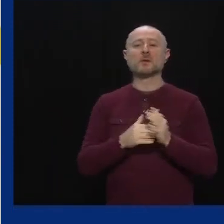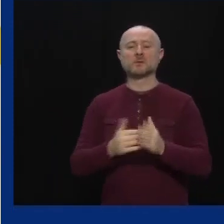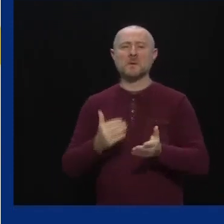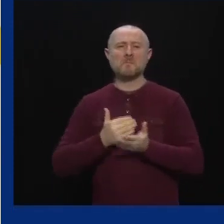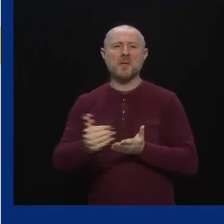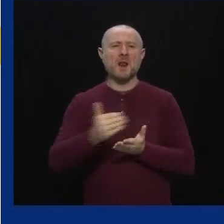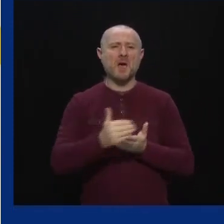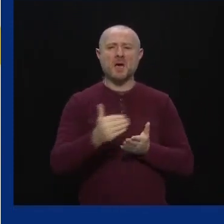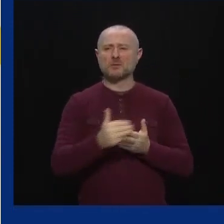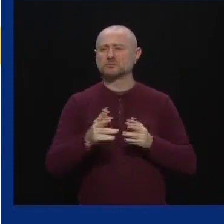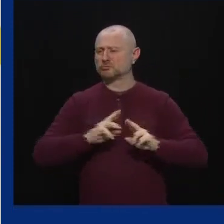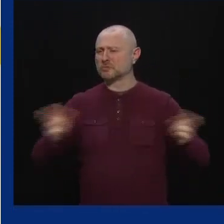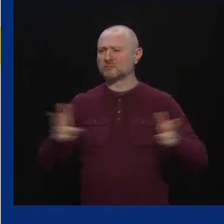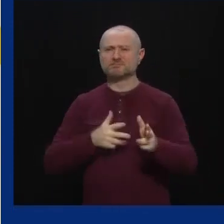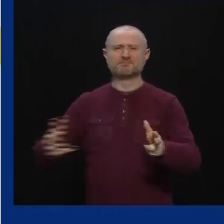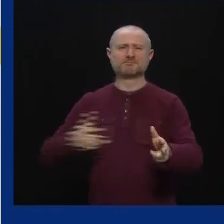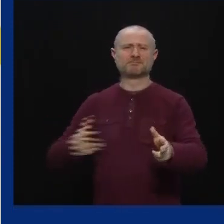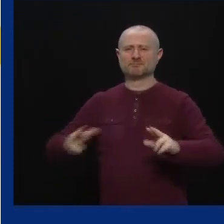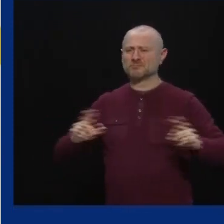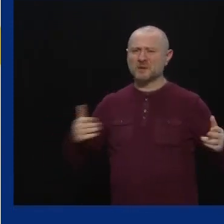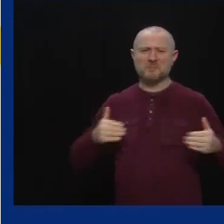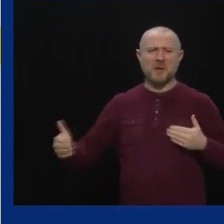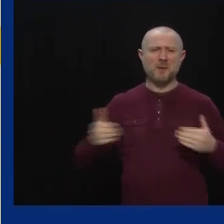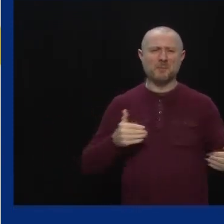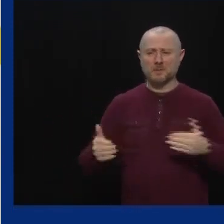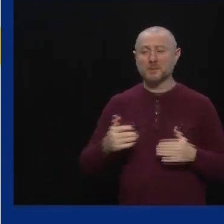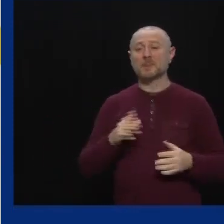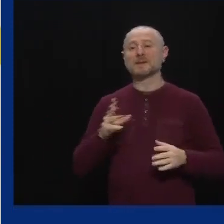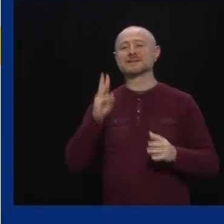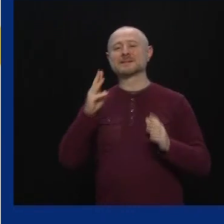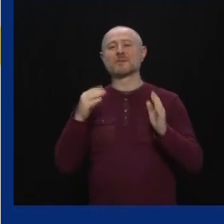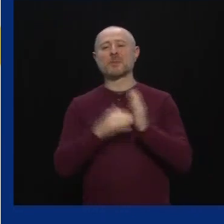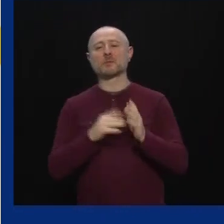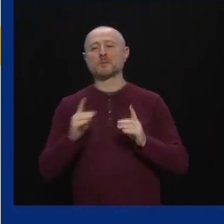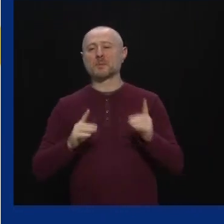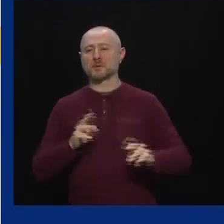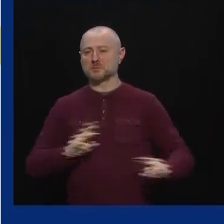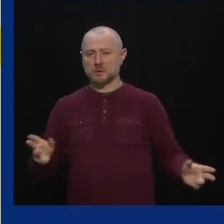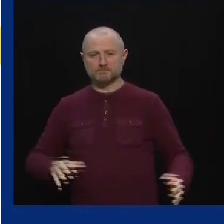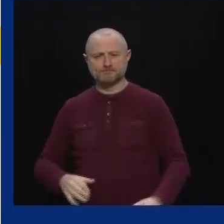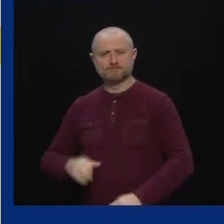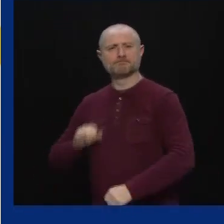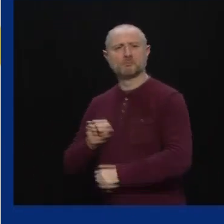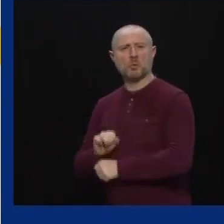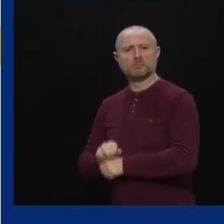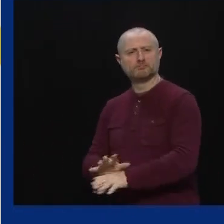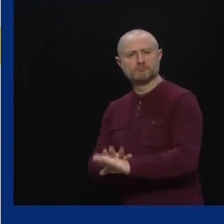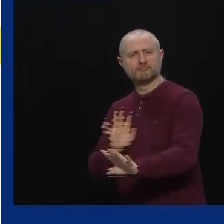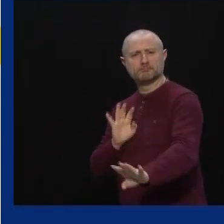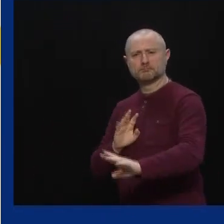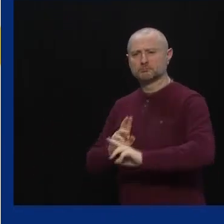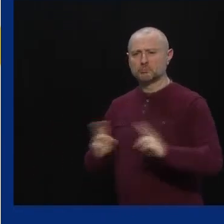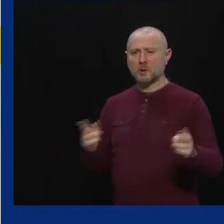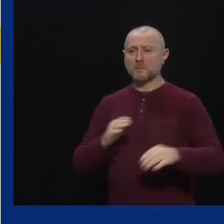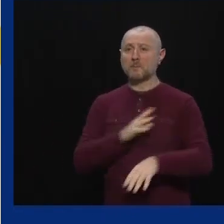WEEKEND. MAKE SURE YOU'RE CHECKING LOCAL FORECASTS. STATE AGENCIES ARE OUT IN FORCE. WE'VE GOT OVER 2,000 PLOWS AND